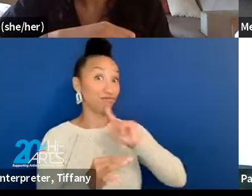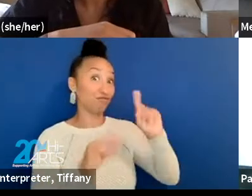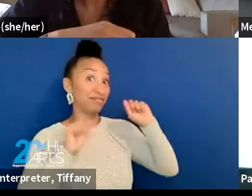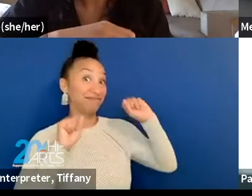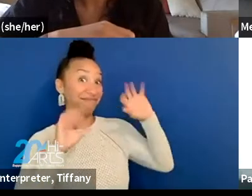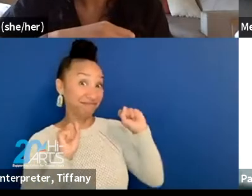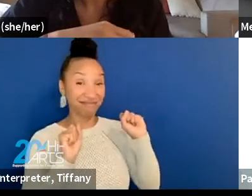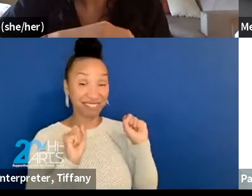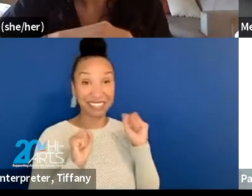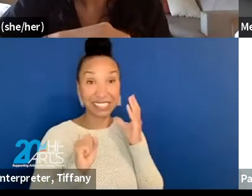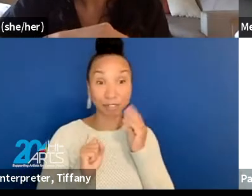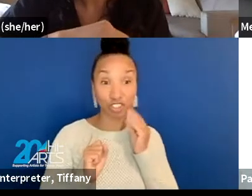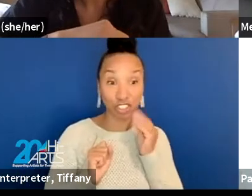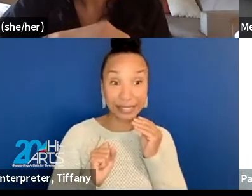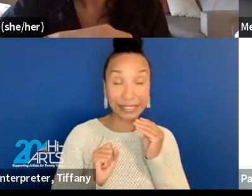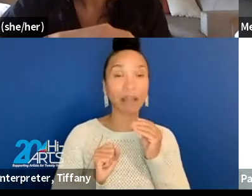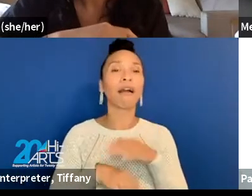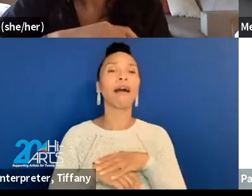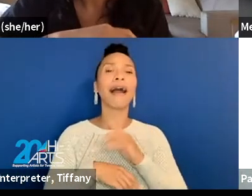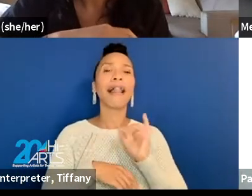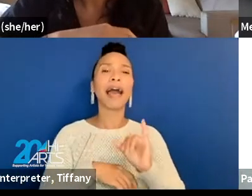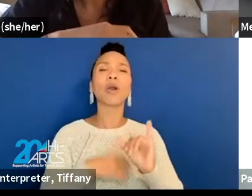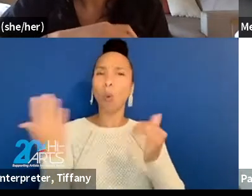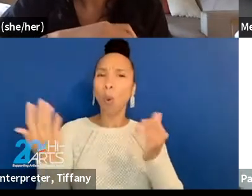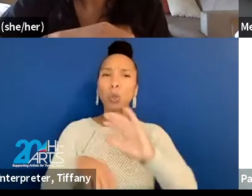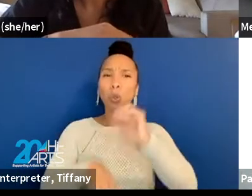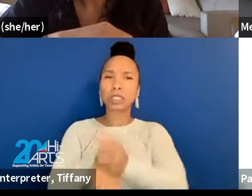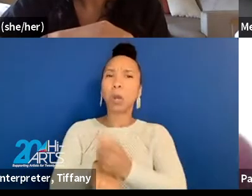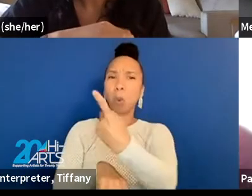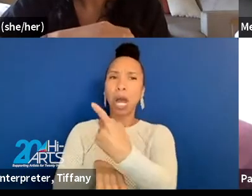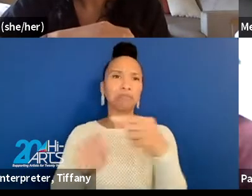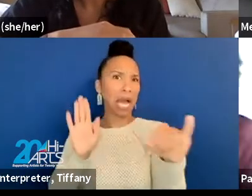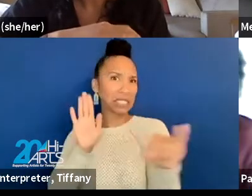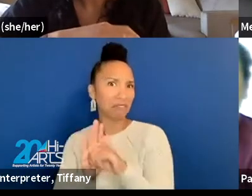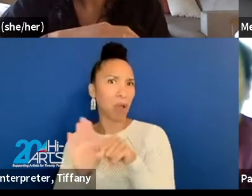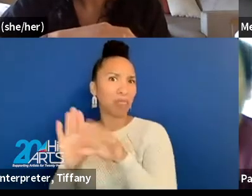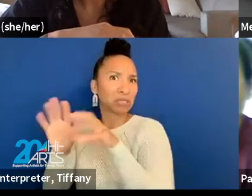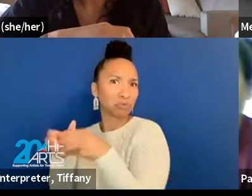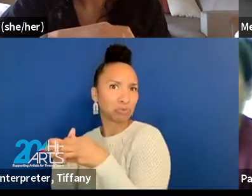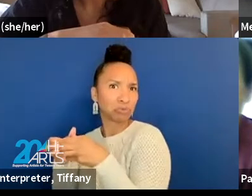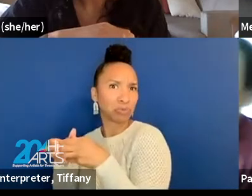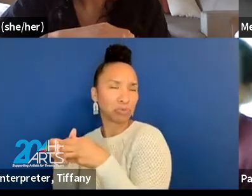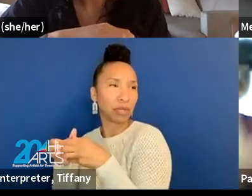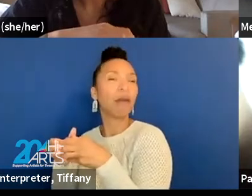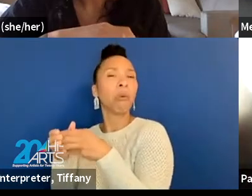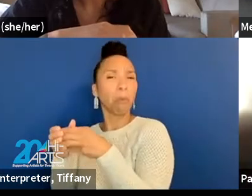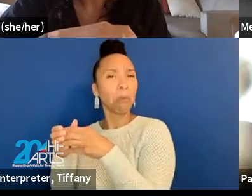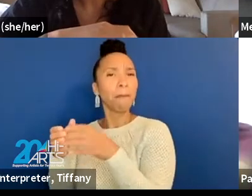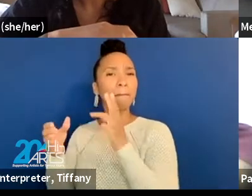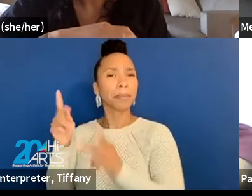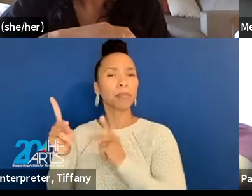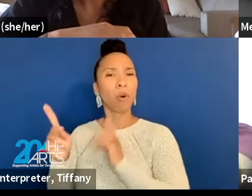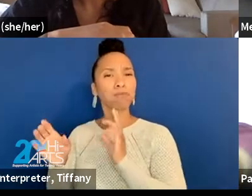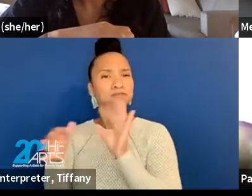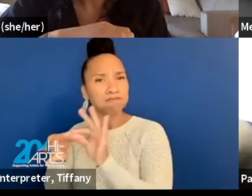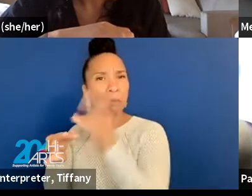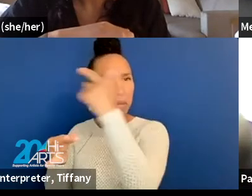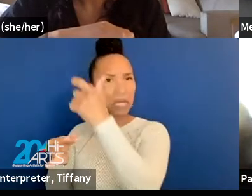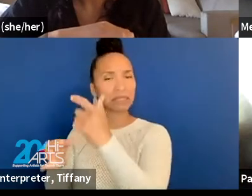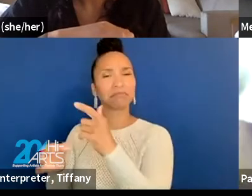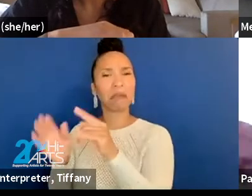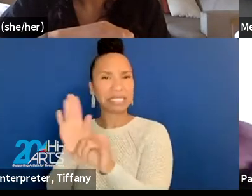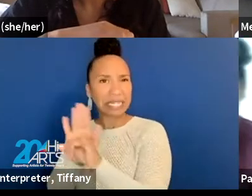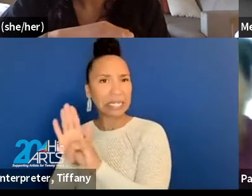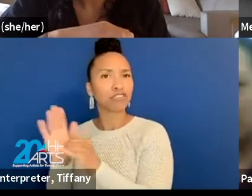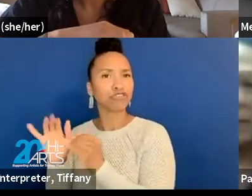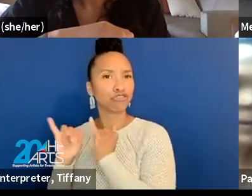Benjamin (they/them/elle): guiding principle of abolition, I think, like it just makes these worlds shrink and shrink and also draw people closer and closer together into deeper intimacy so.